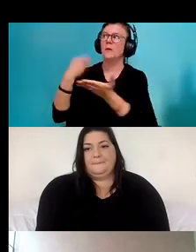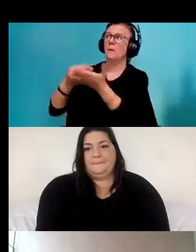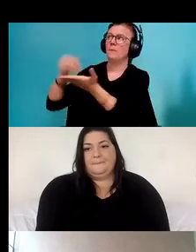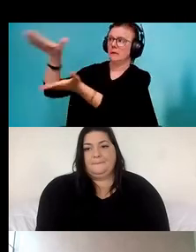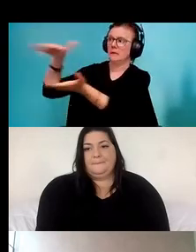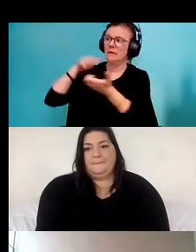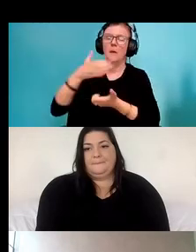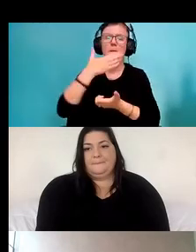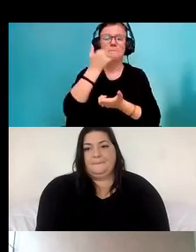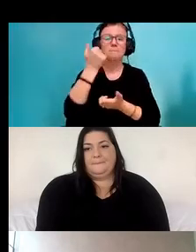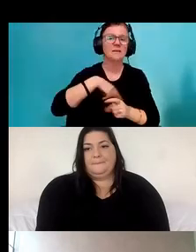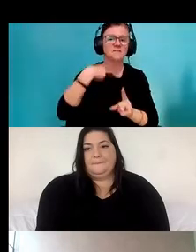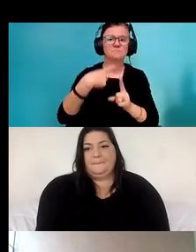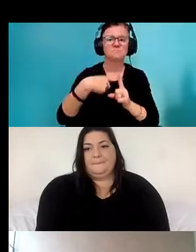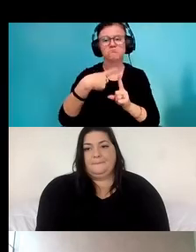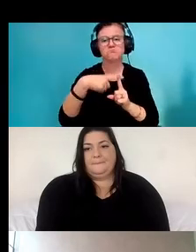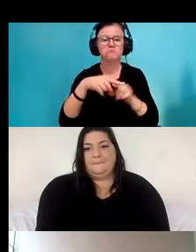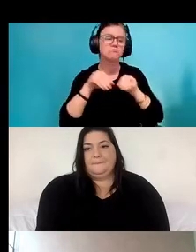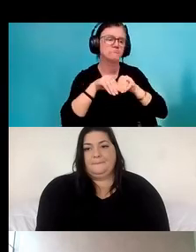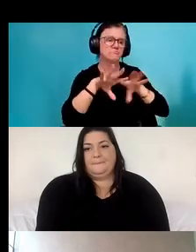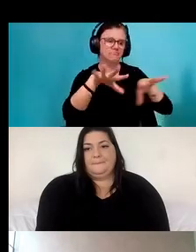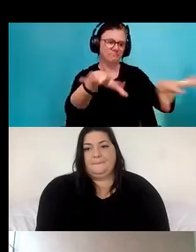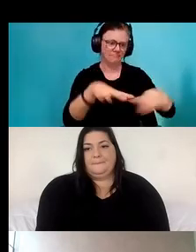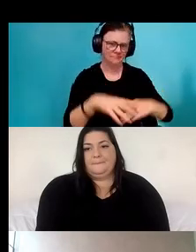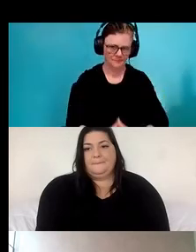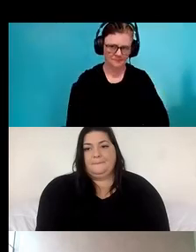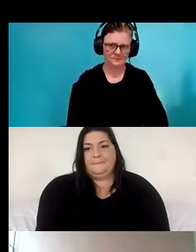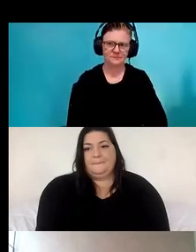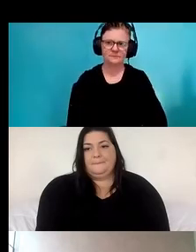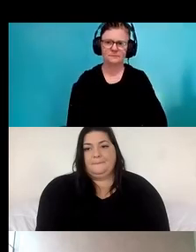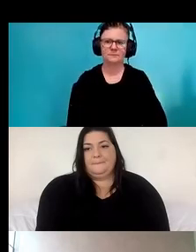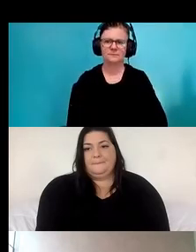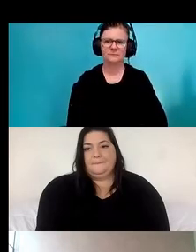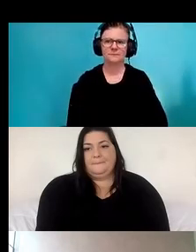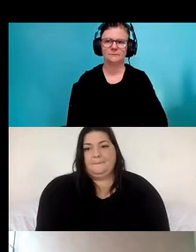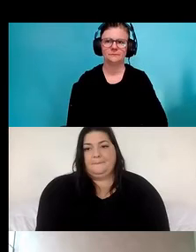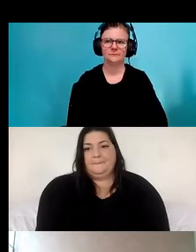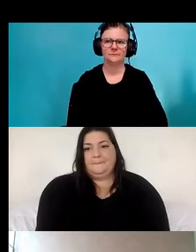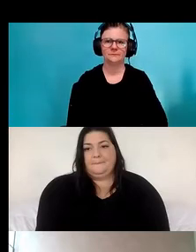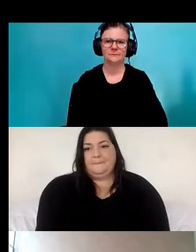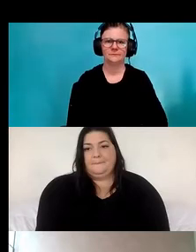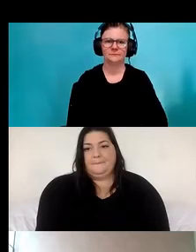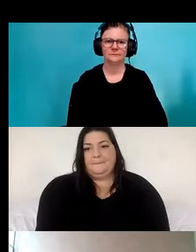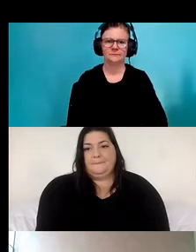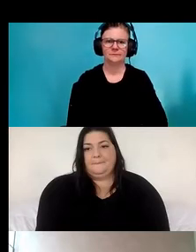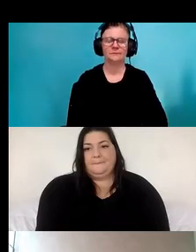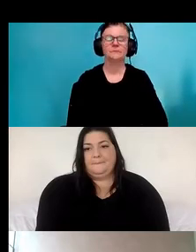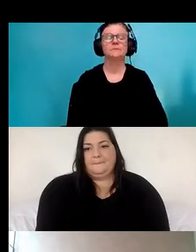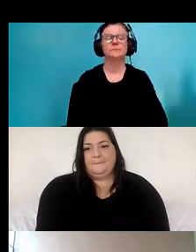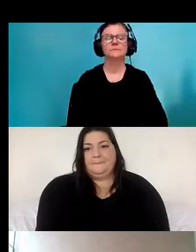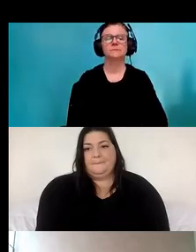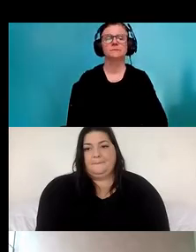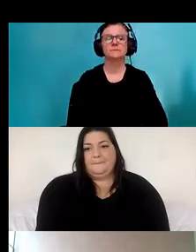that they're granted. Additionally, in the process of fulfilling the reporting